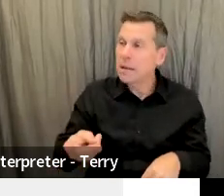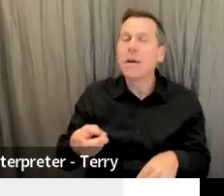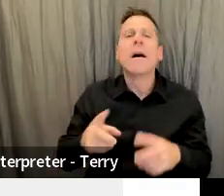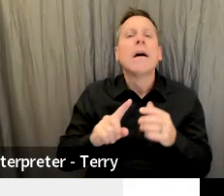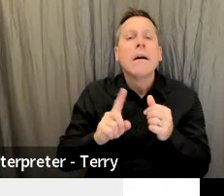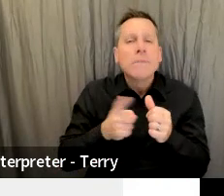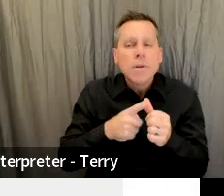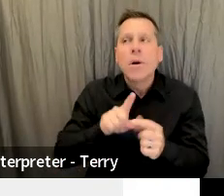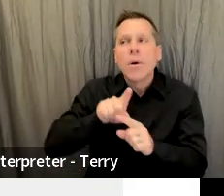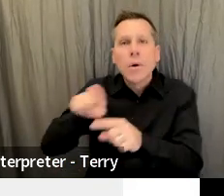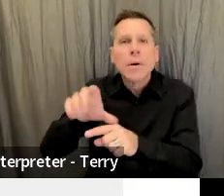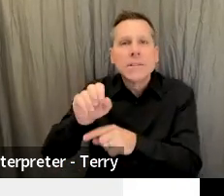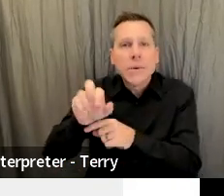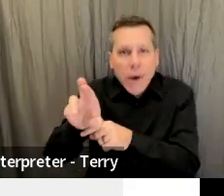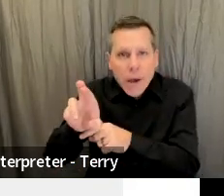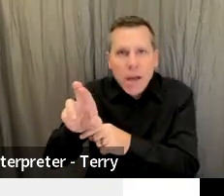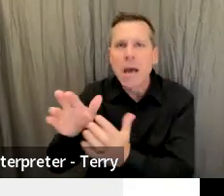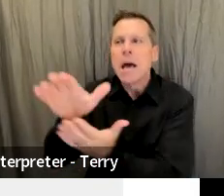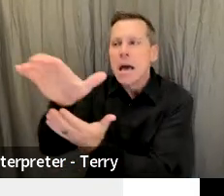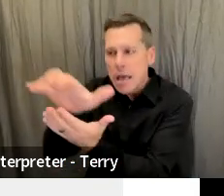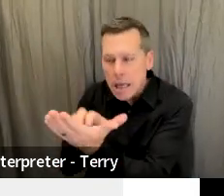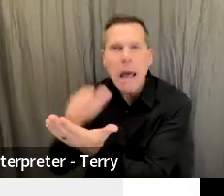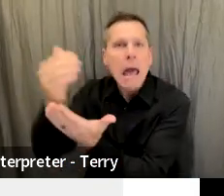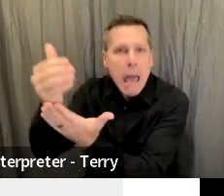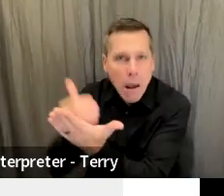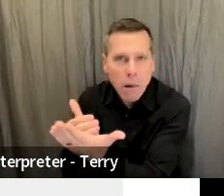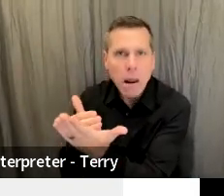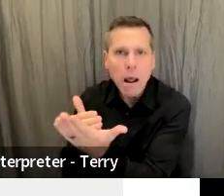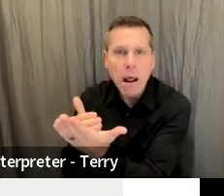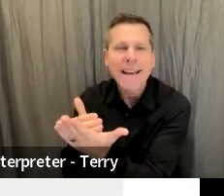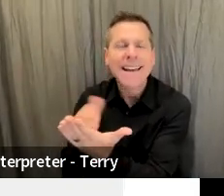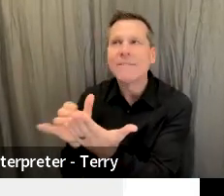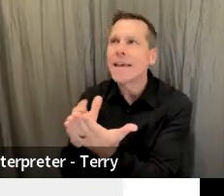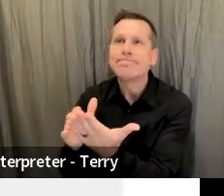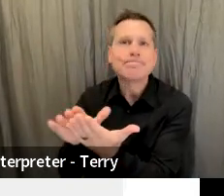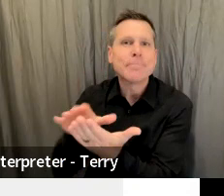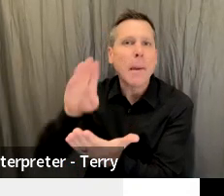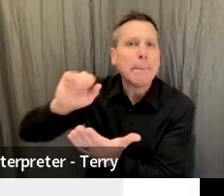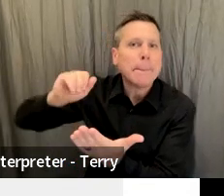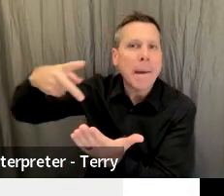with your outcomes and your objectives and make a map or make a map